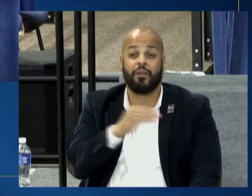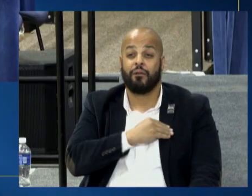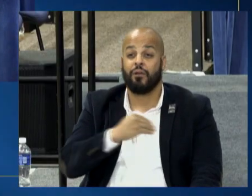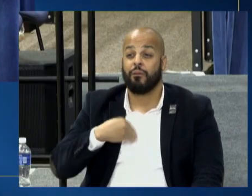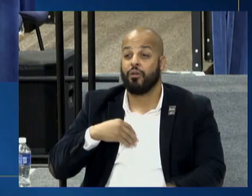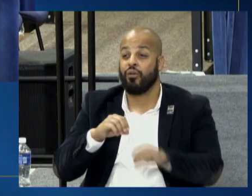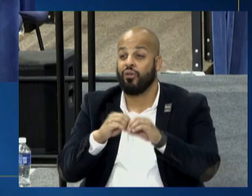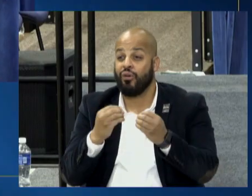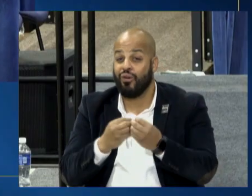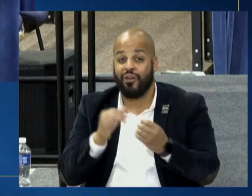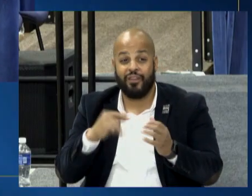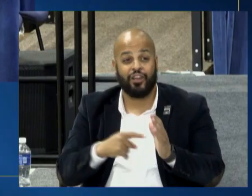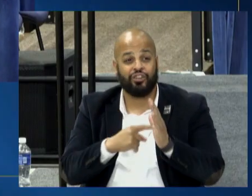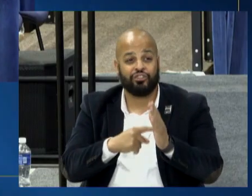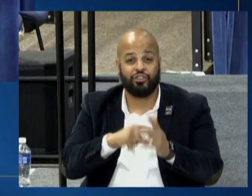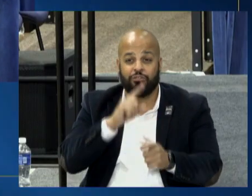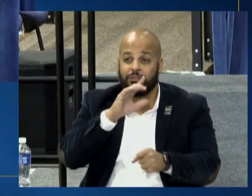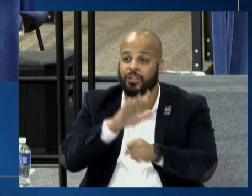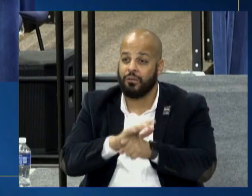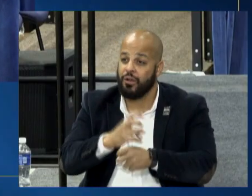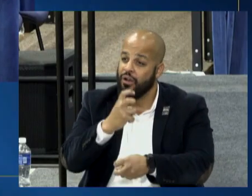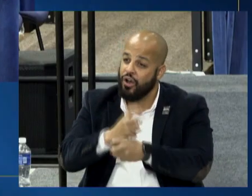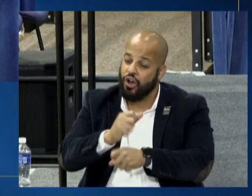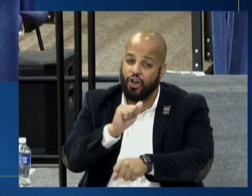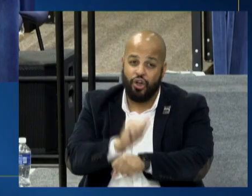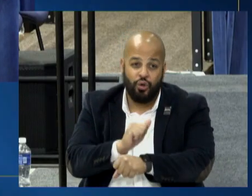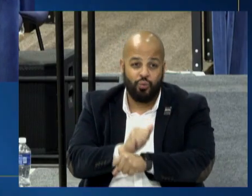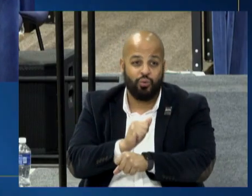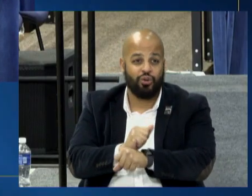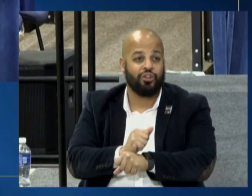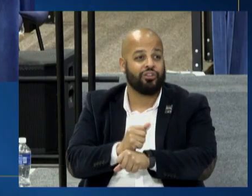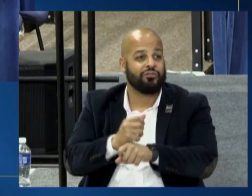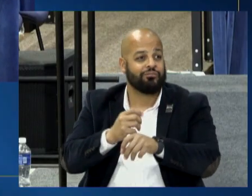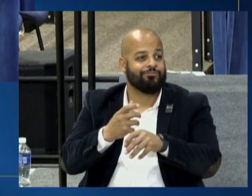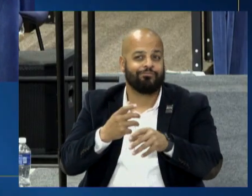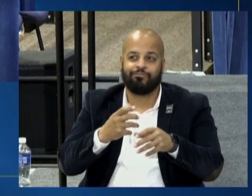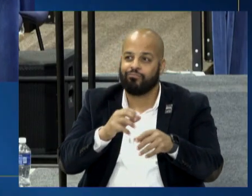hard work conducted by Moffitt Cancer Center, the Digital Medicine Society,